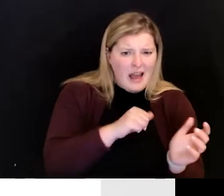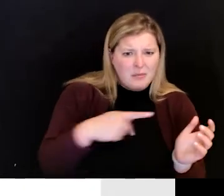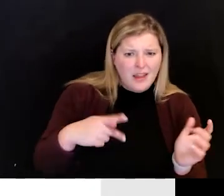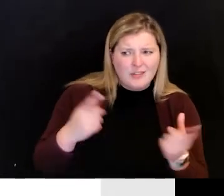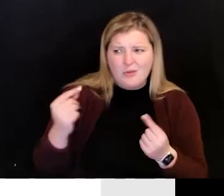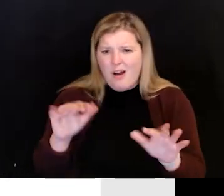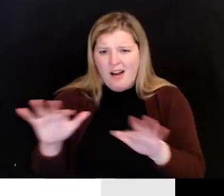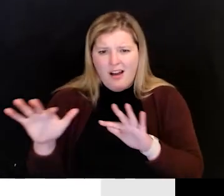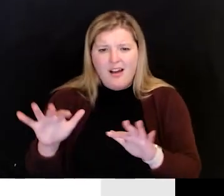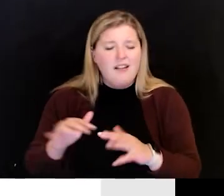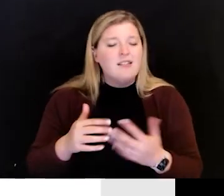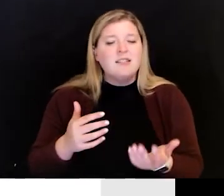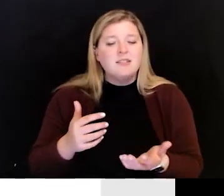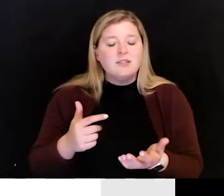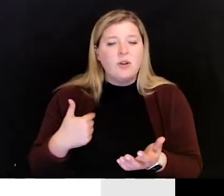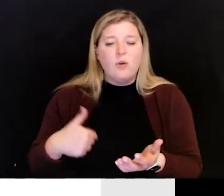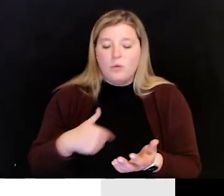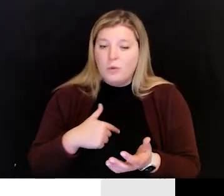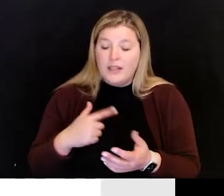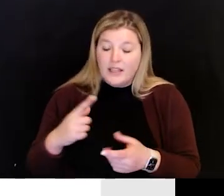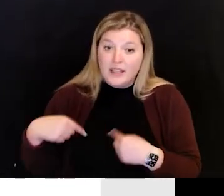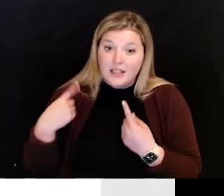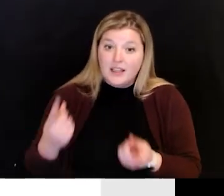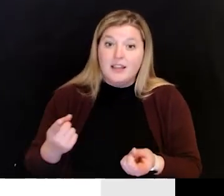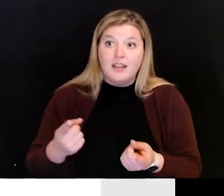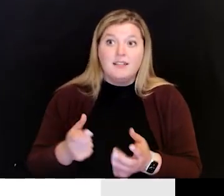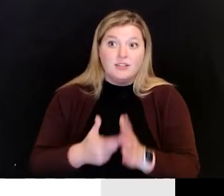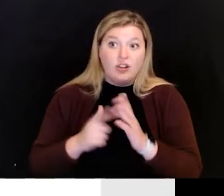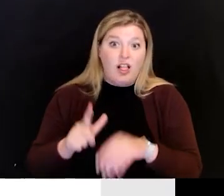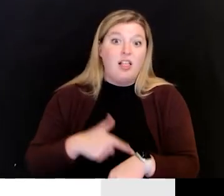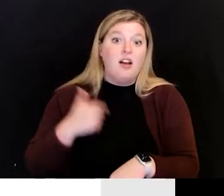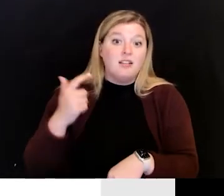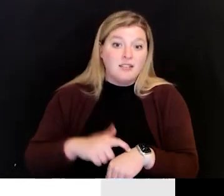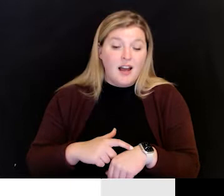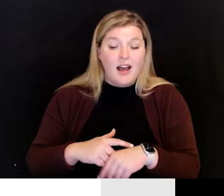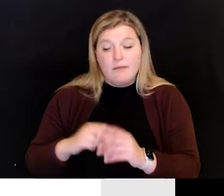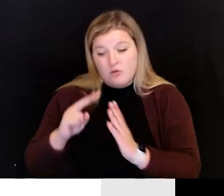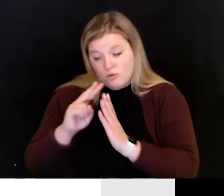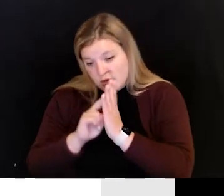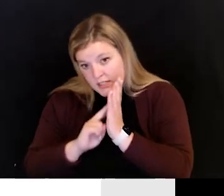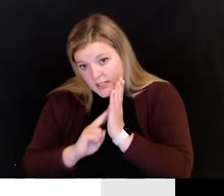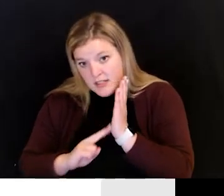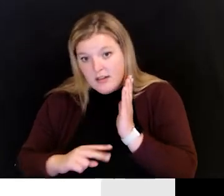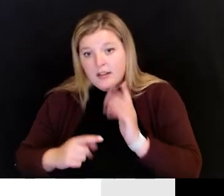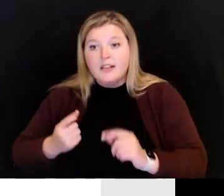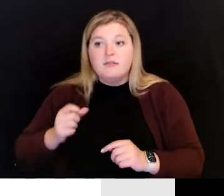So we spent a lot of time reading through that, understanding what the different standards meant,